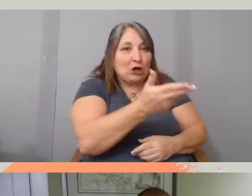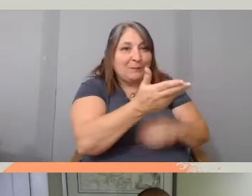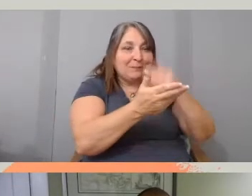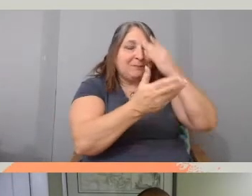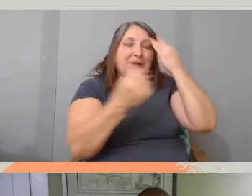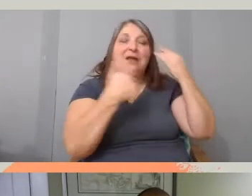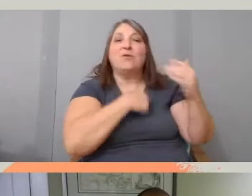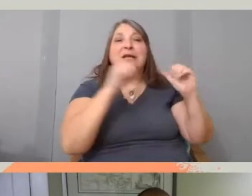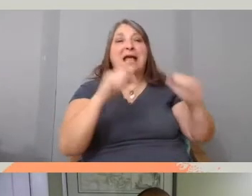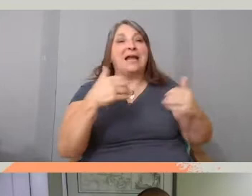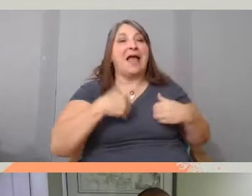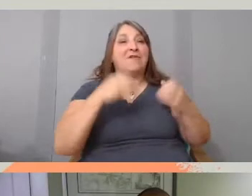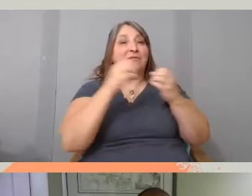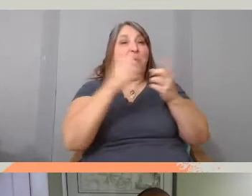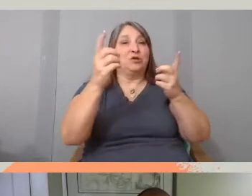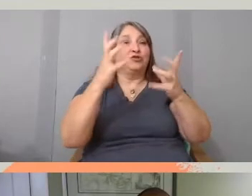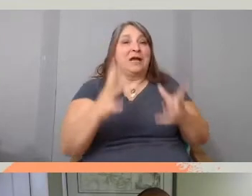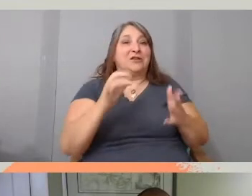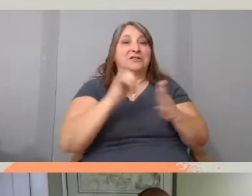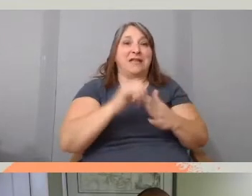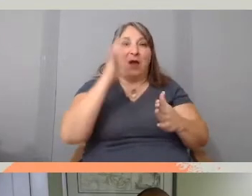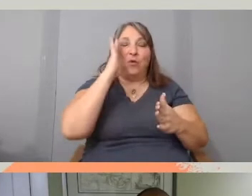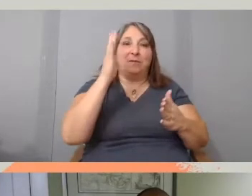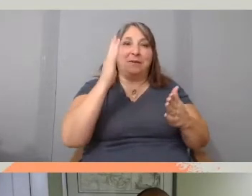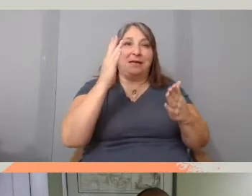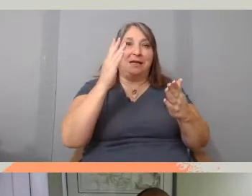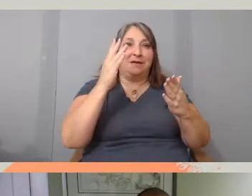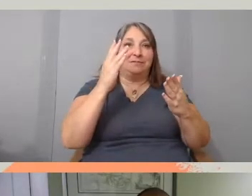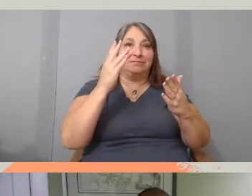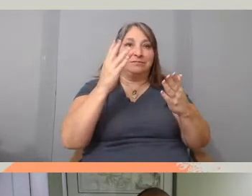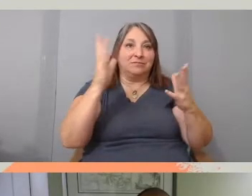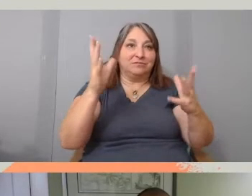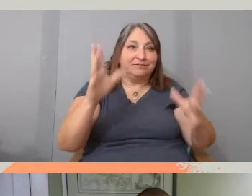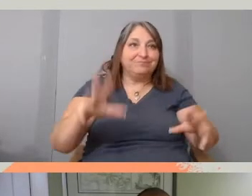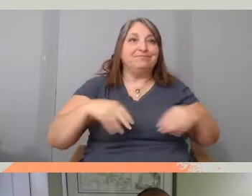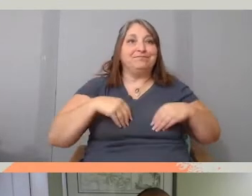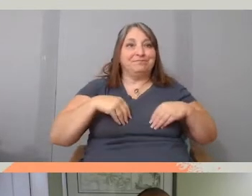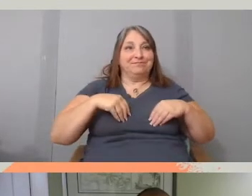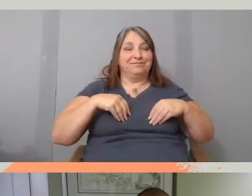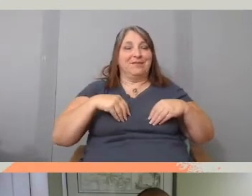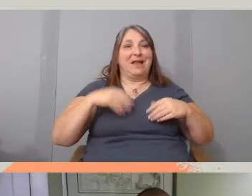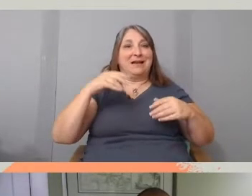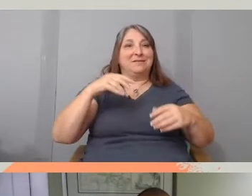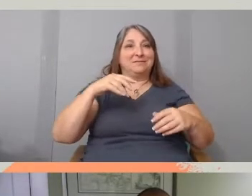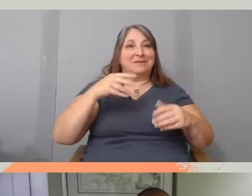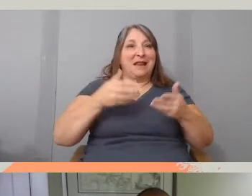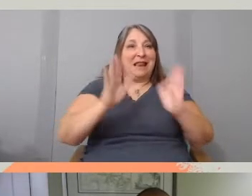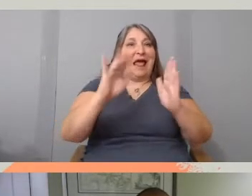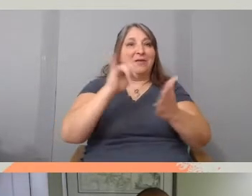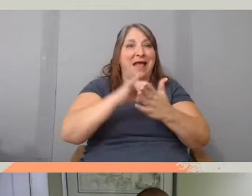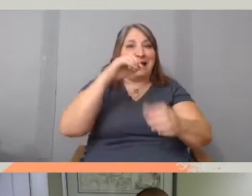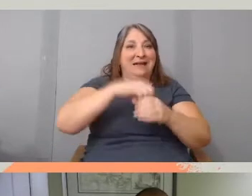And if we can have more directors who are open to like putting that in the budget it would help me out so much